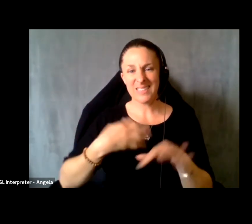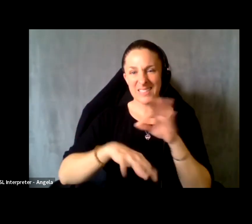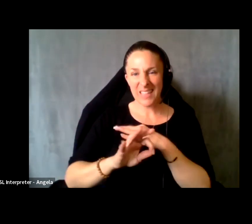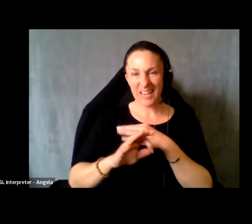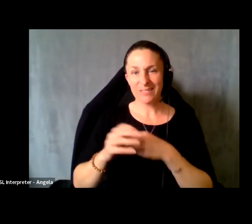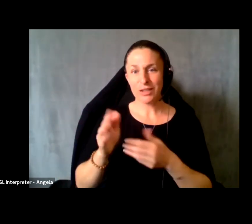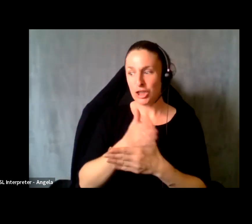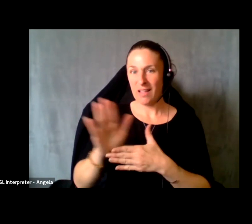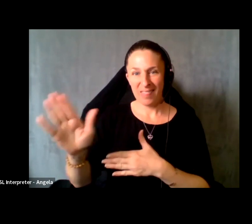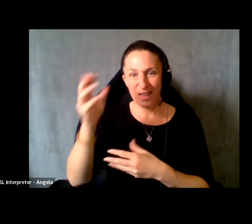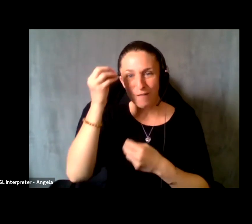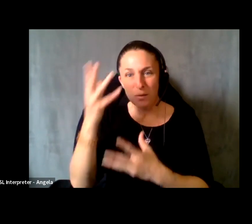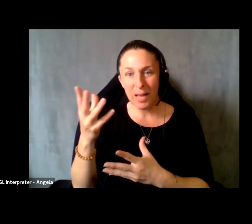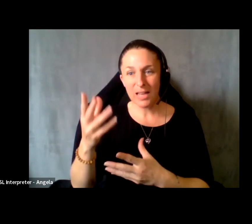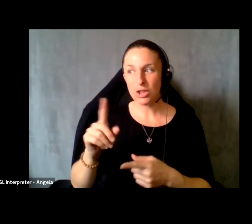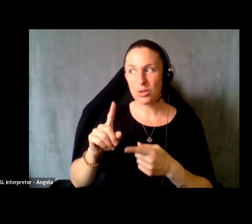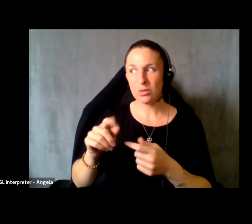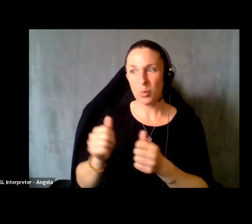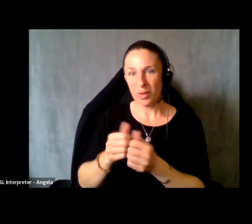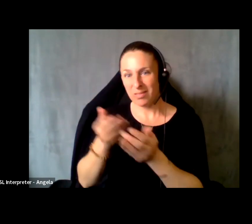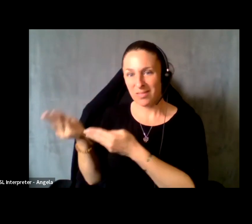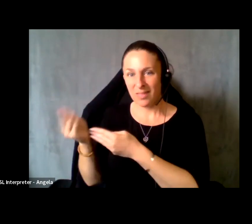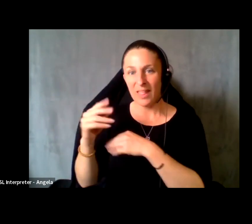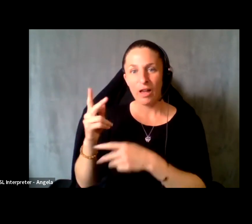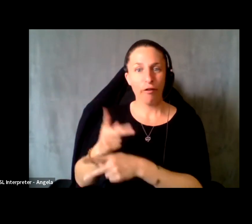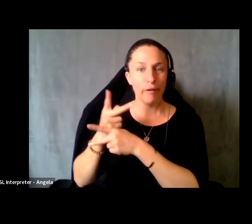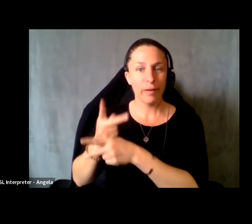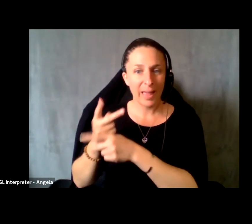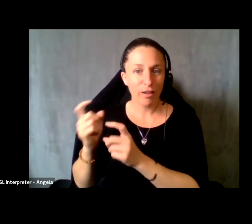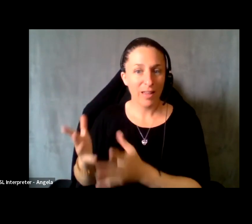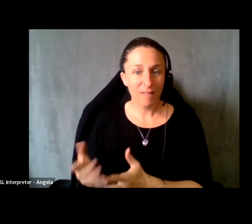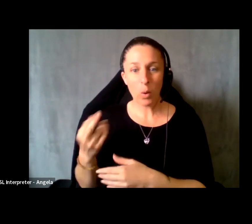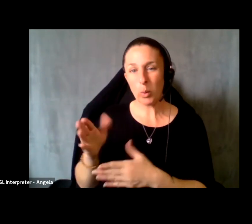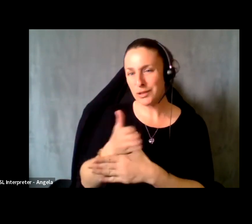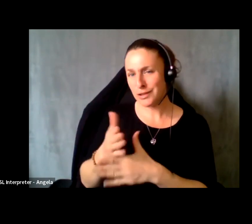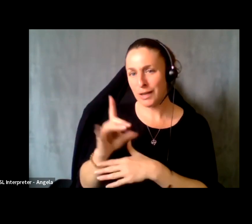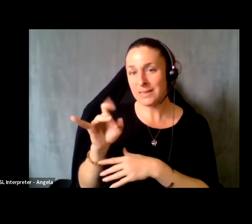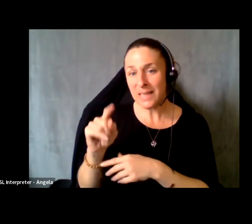bank account information with their caregiver, right? Or sharing their debit cards with them,